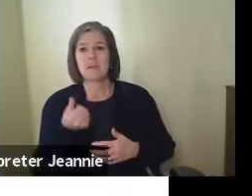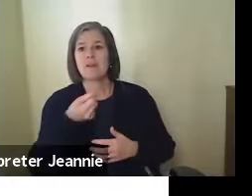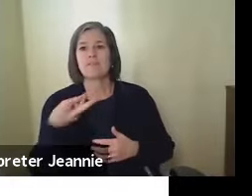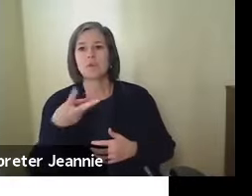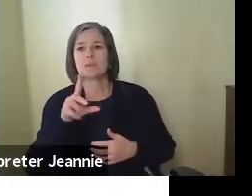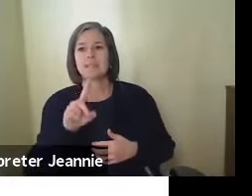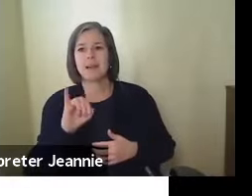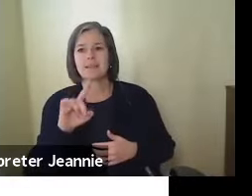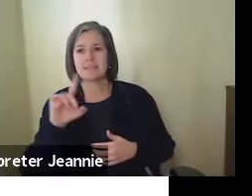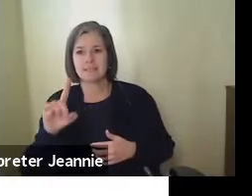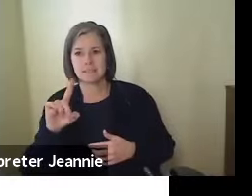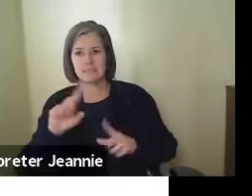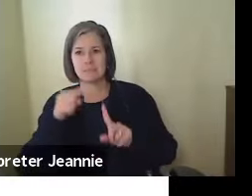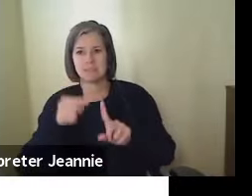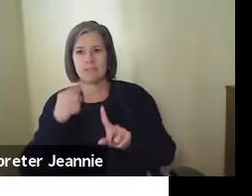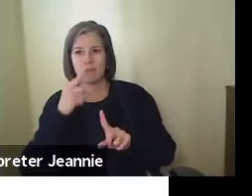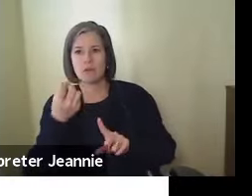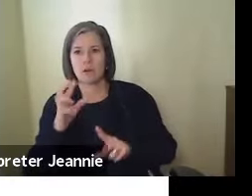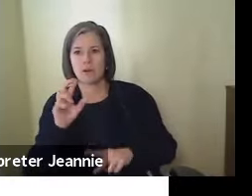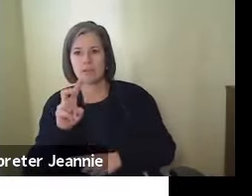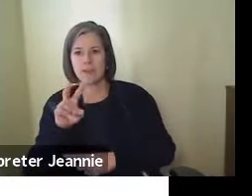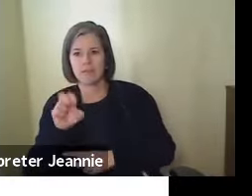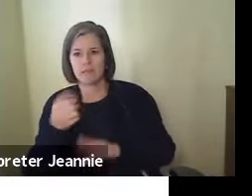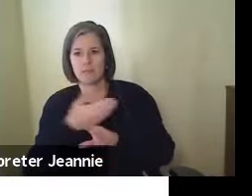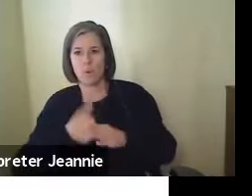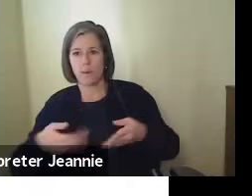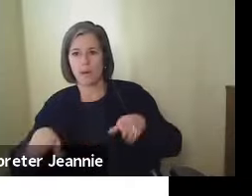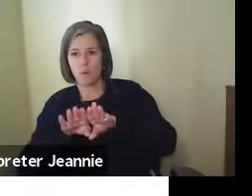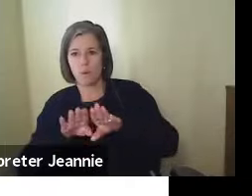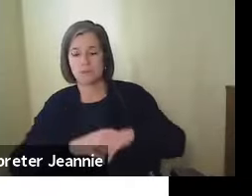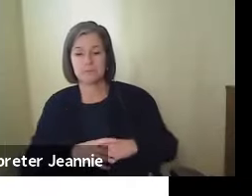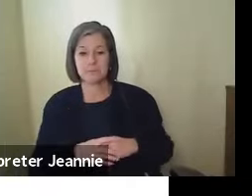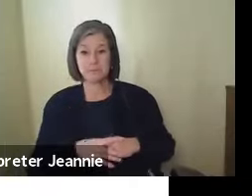questions for you Dr. Davis before we wrap up. Do you have to be receiving services